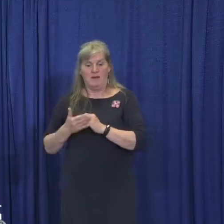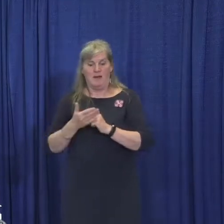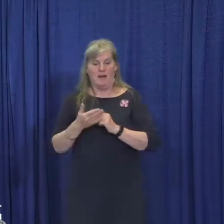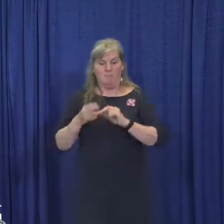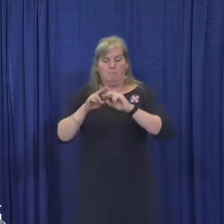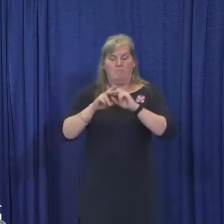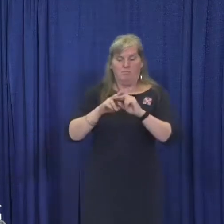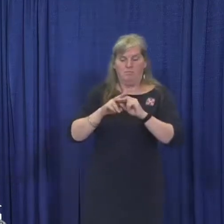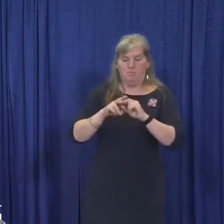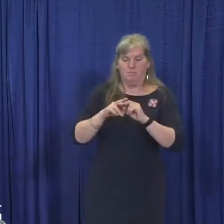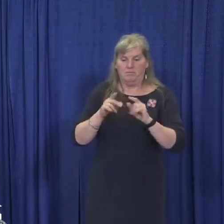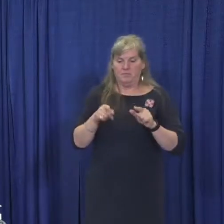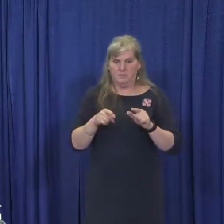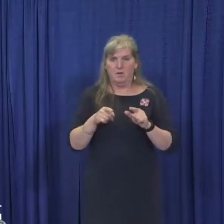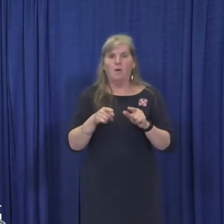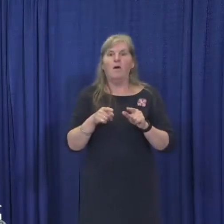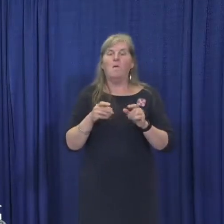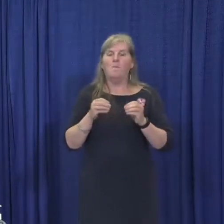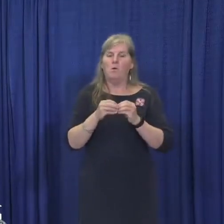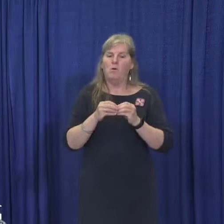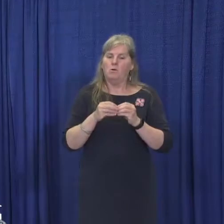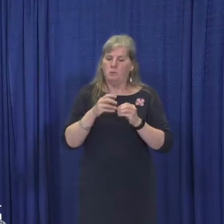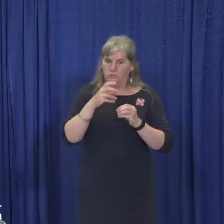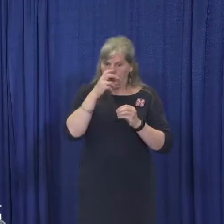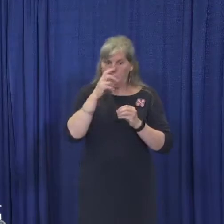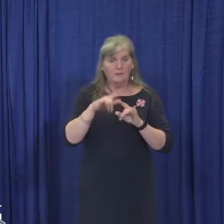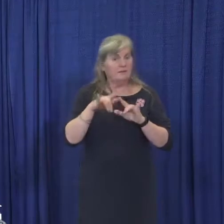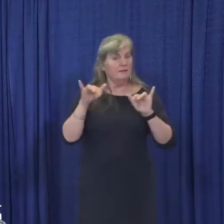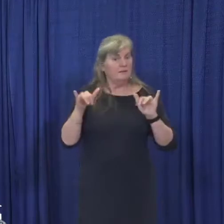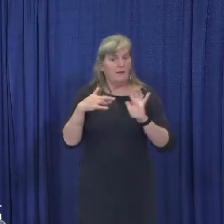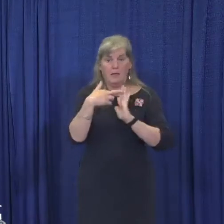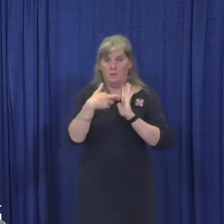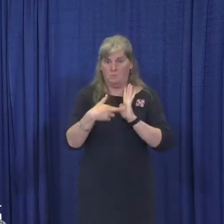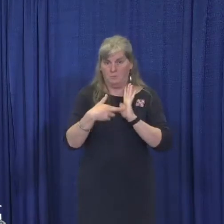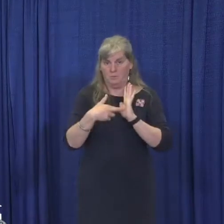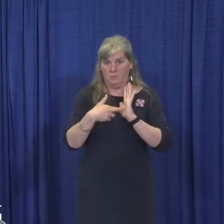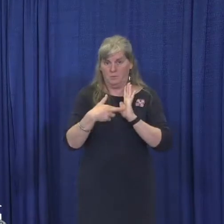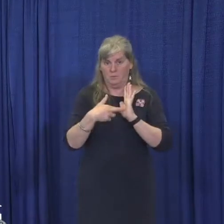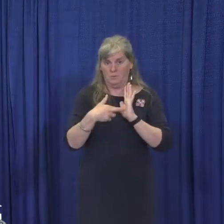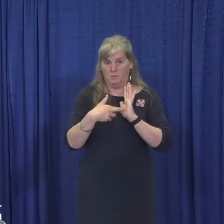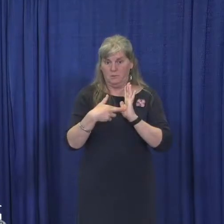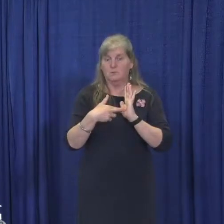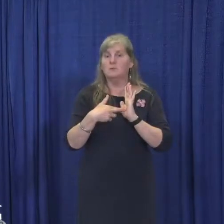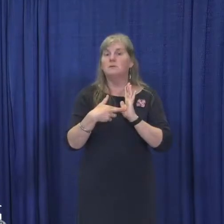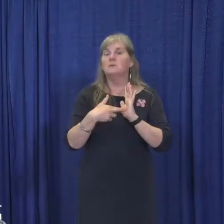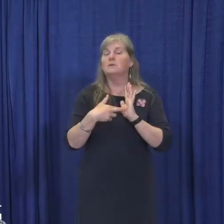we've seen is an mapping of those measures and nothing is changing other than we are in an